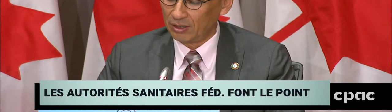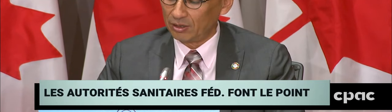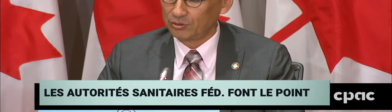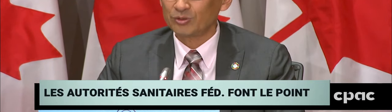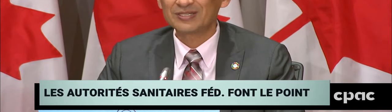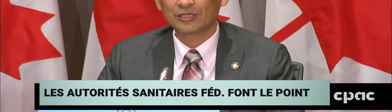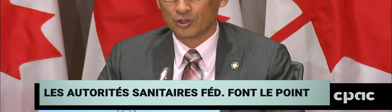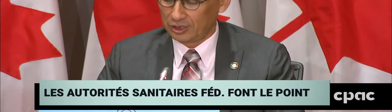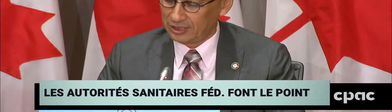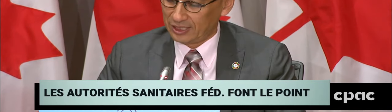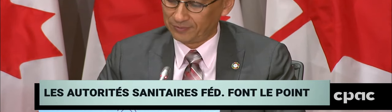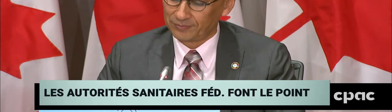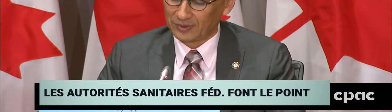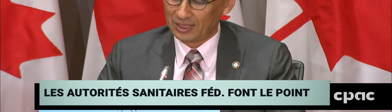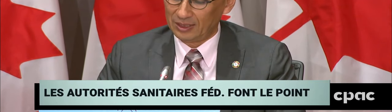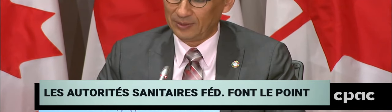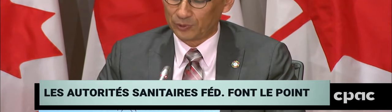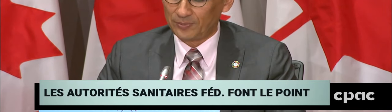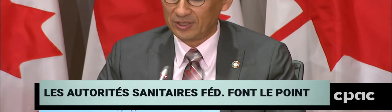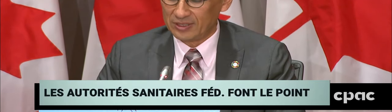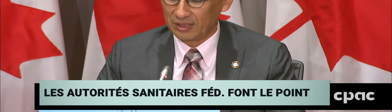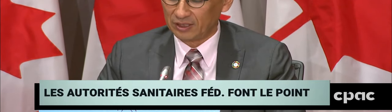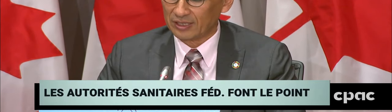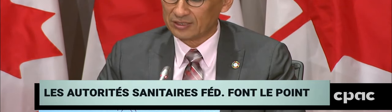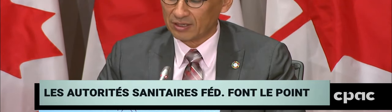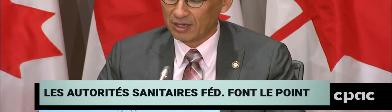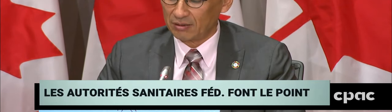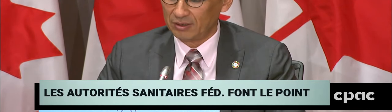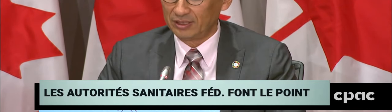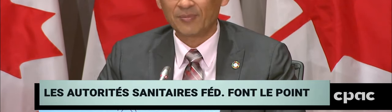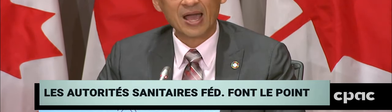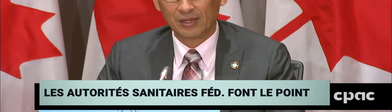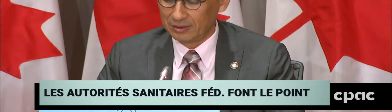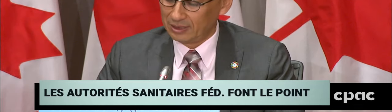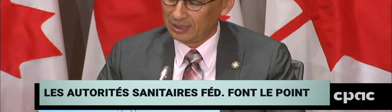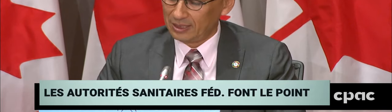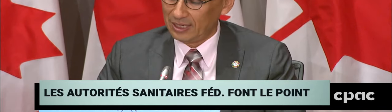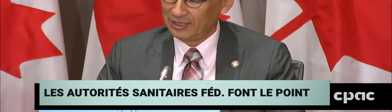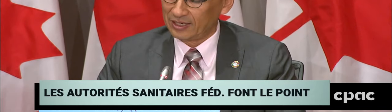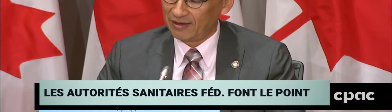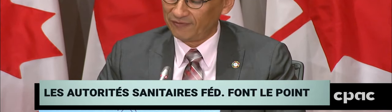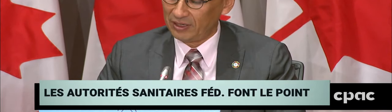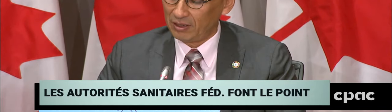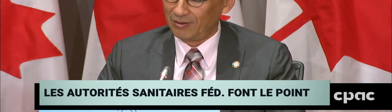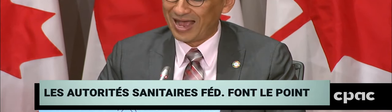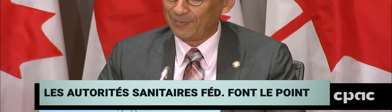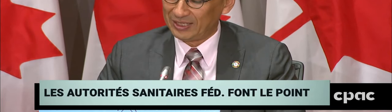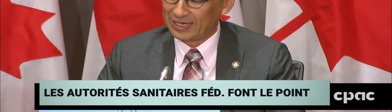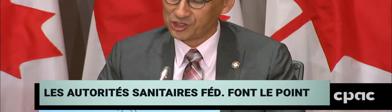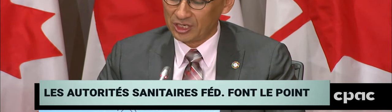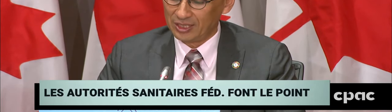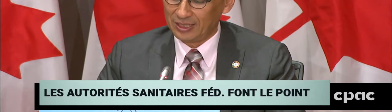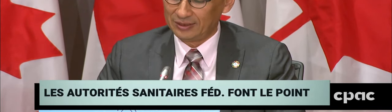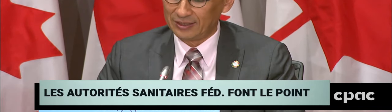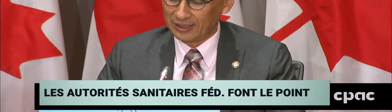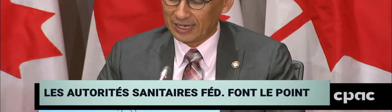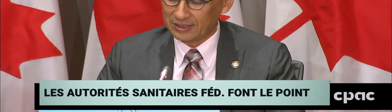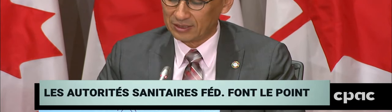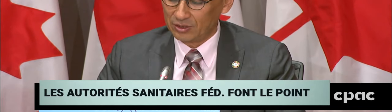STREETS TO TRAFFIC TO ALLOW